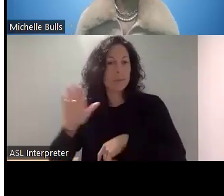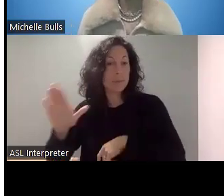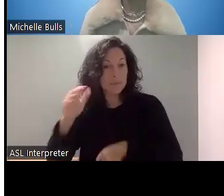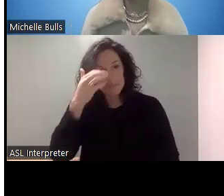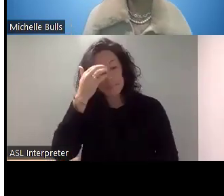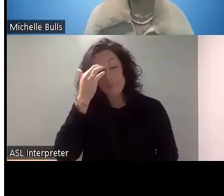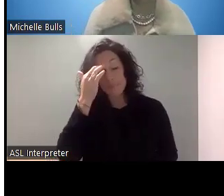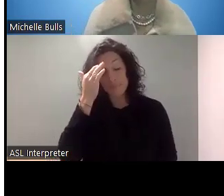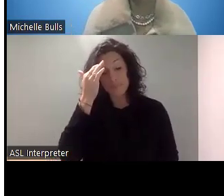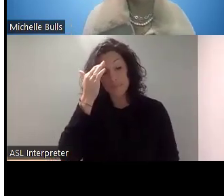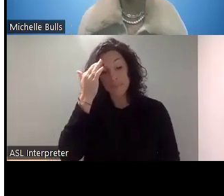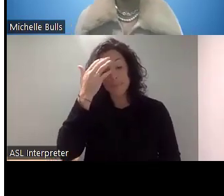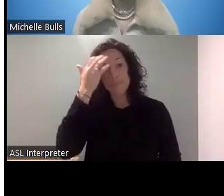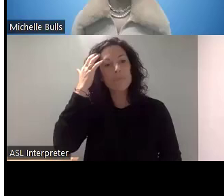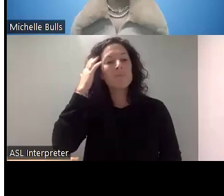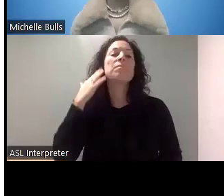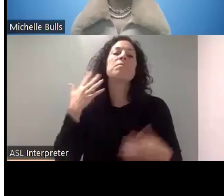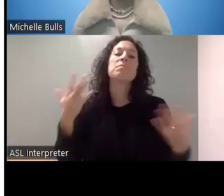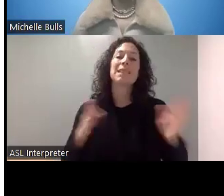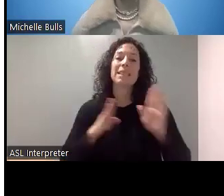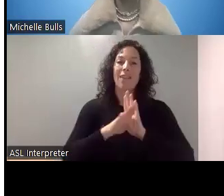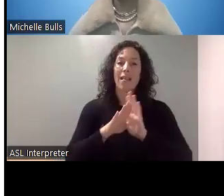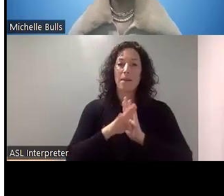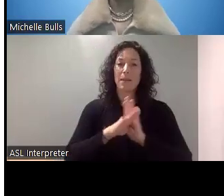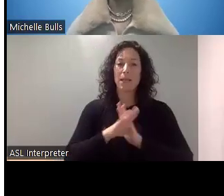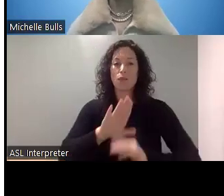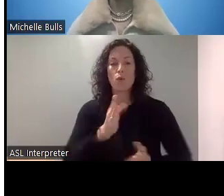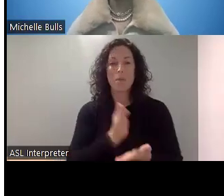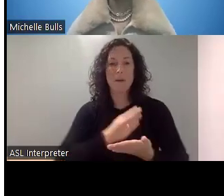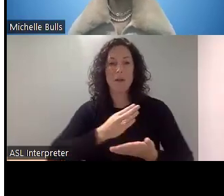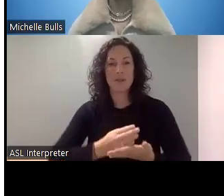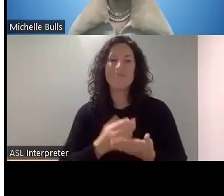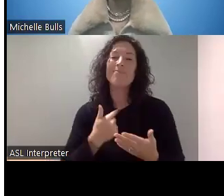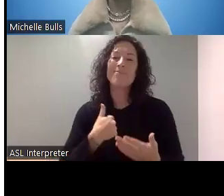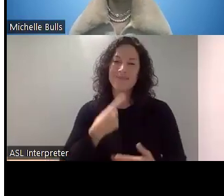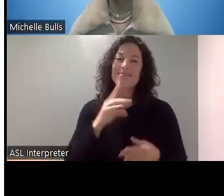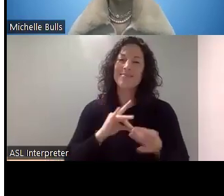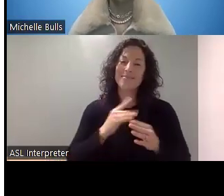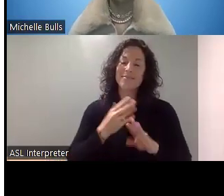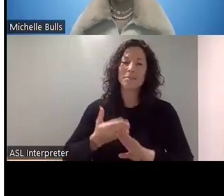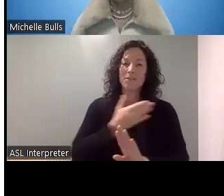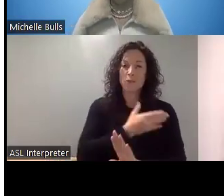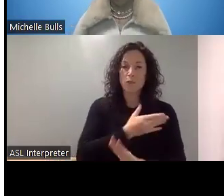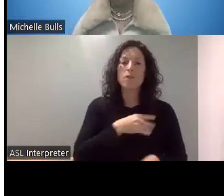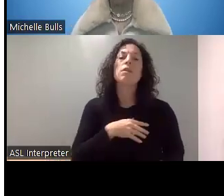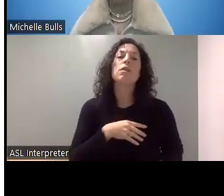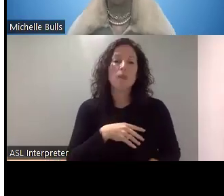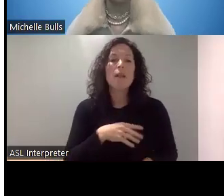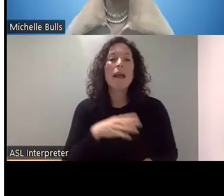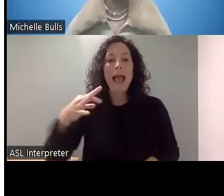In developing your budget, as I stated in a previous slide, the applications from foreign organizations